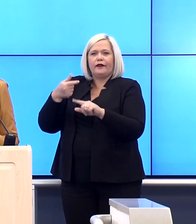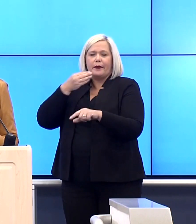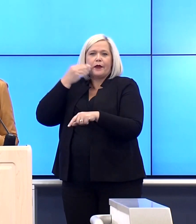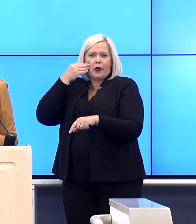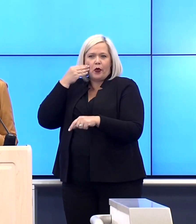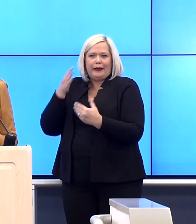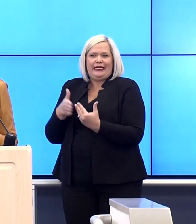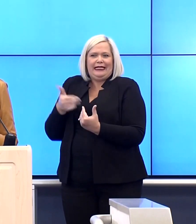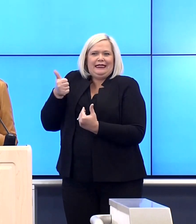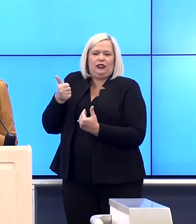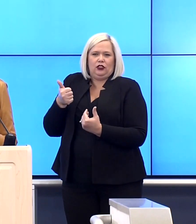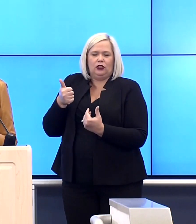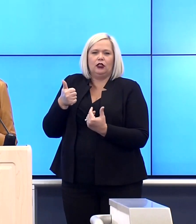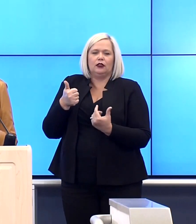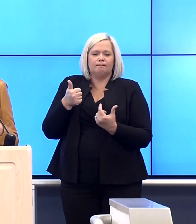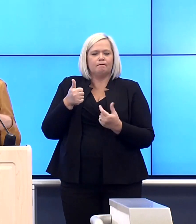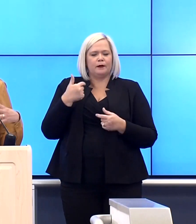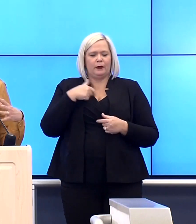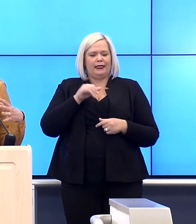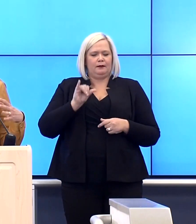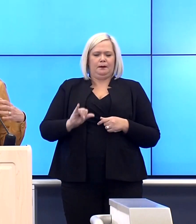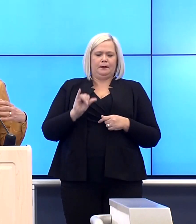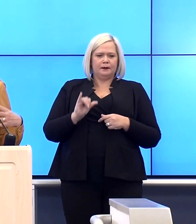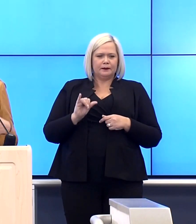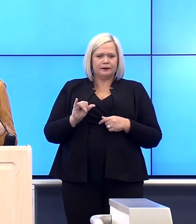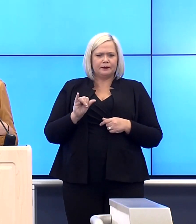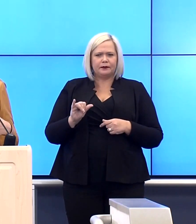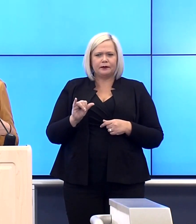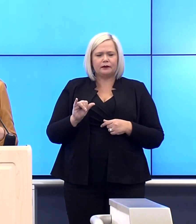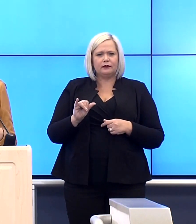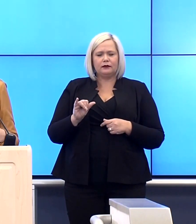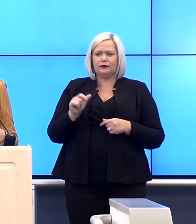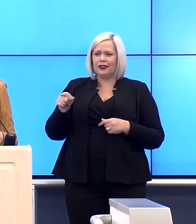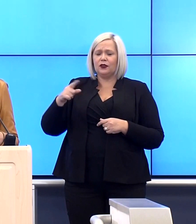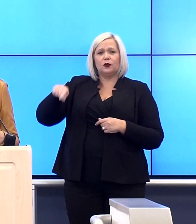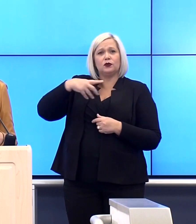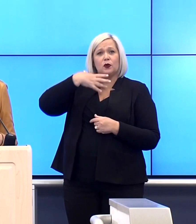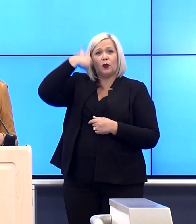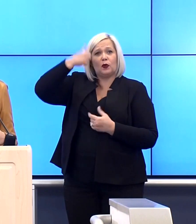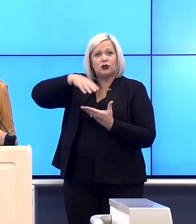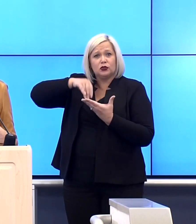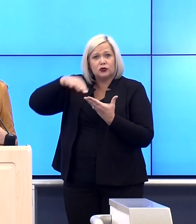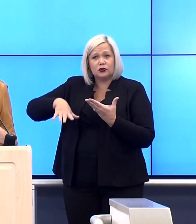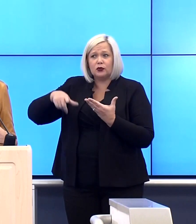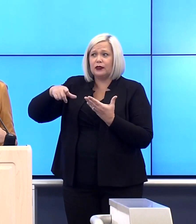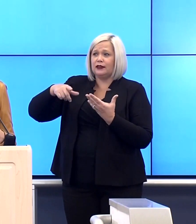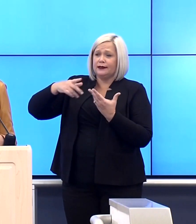STUDENTS TO ACCESS DISTANCE LEARNING AND ONLINE LEARNING. LEARNING AND ONLINE LEARNING. IT BECAME CLEAR TO US THAT THESE